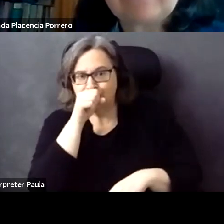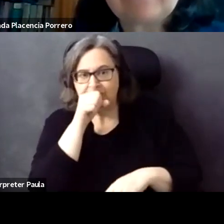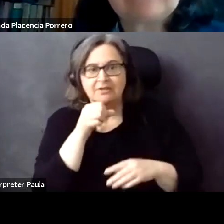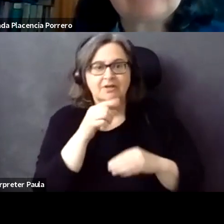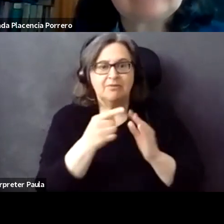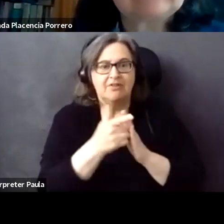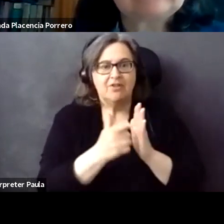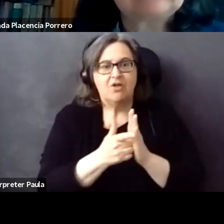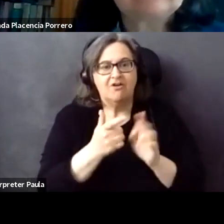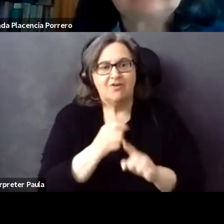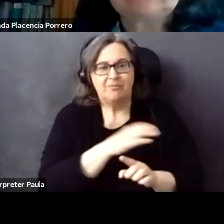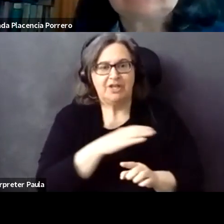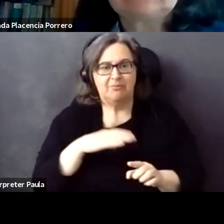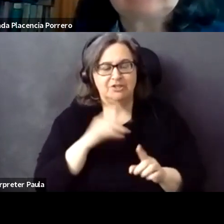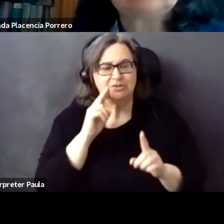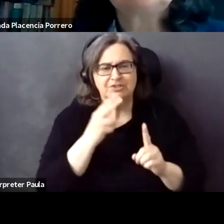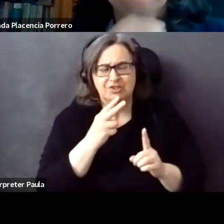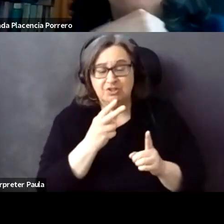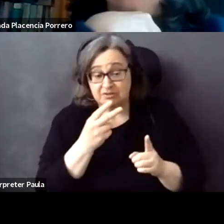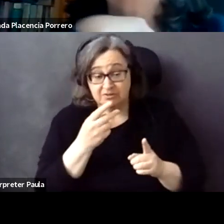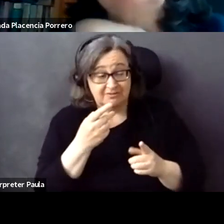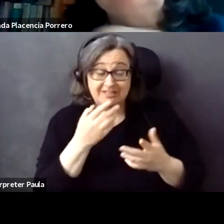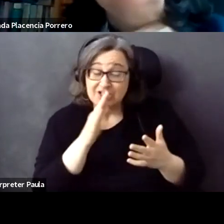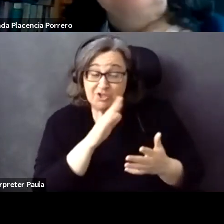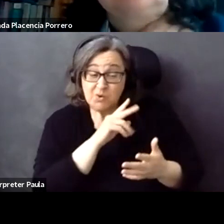what you can say. You cannot say everything you feel about legislation,